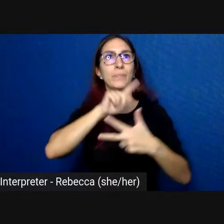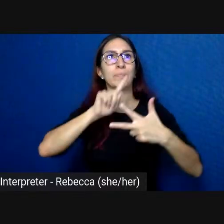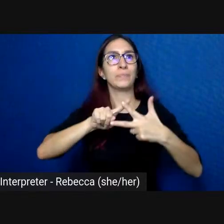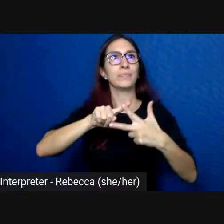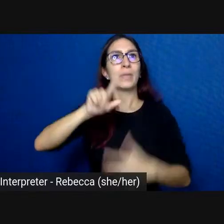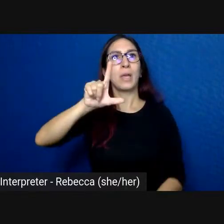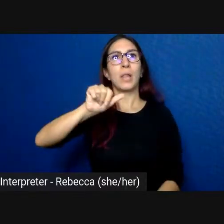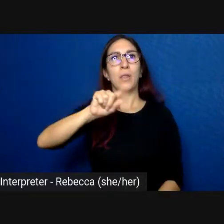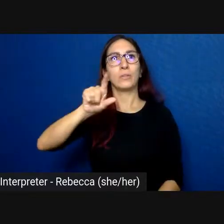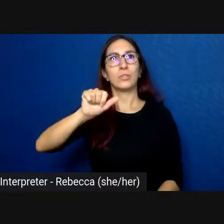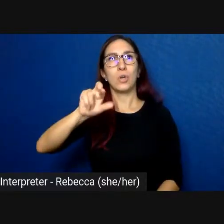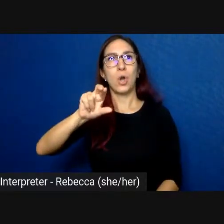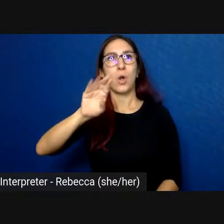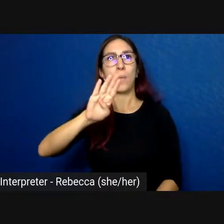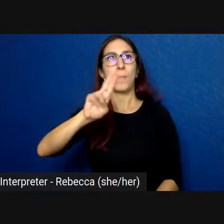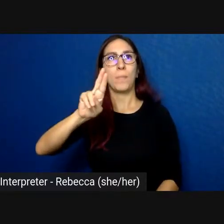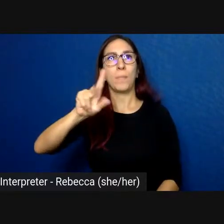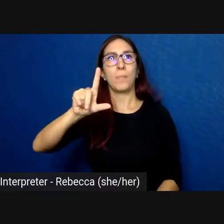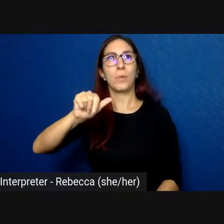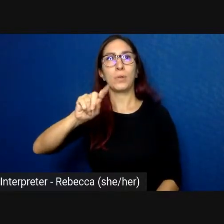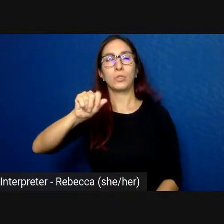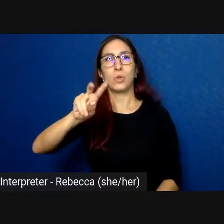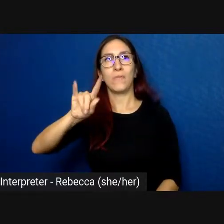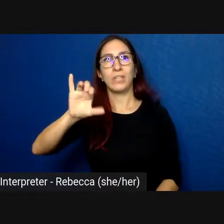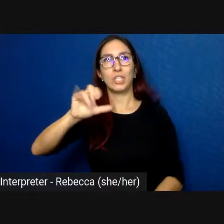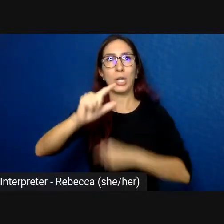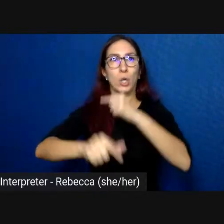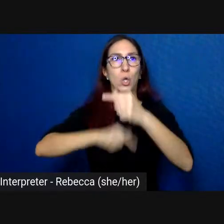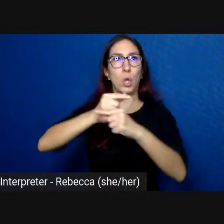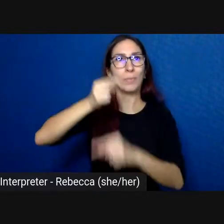, and Lazar